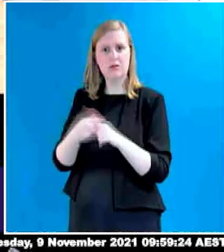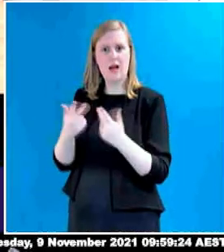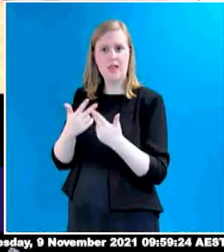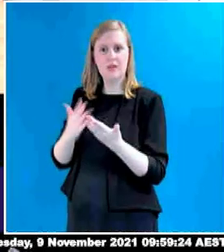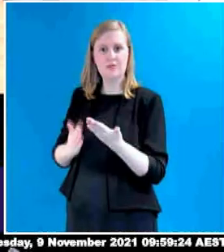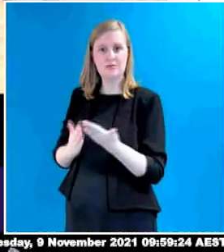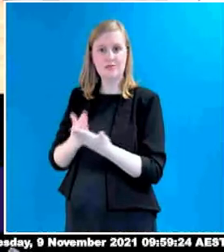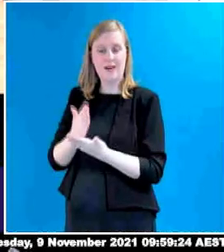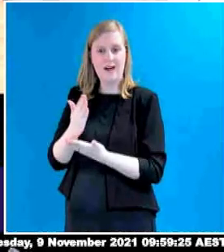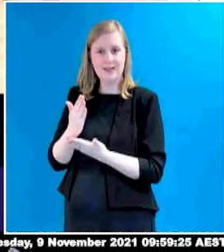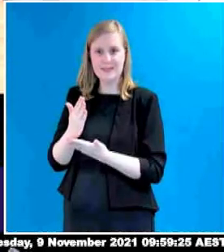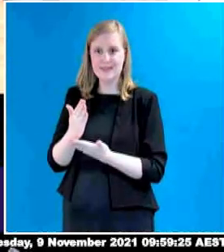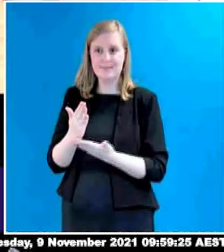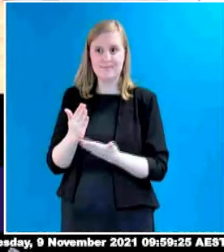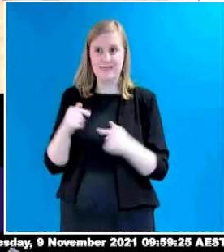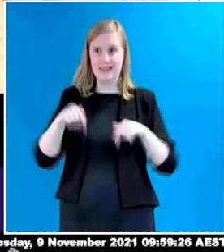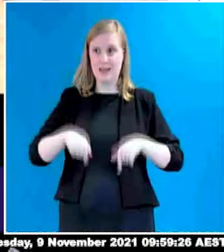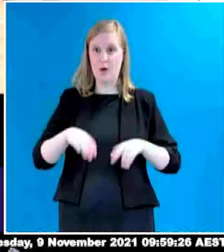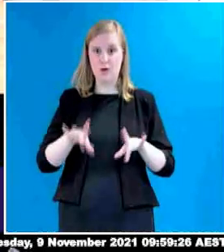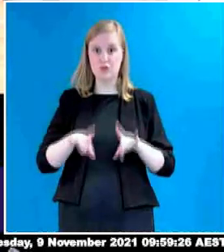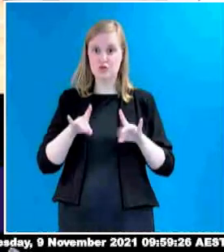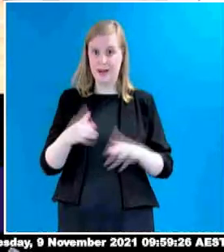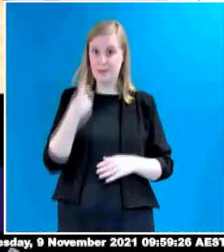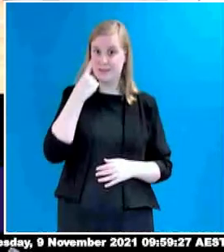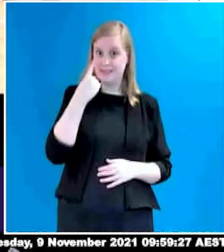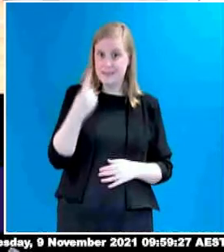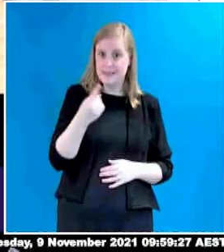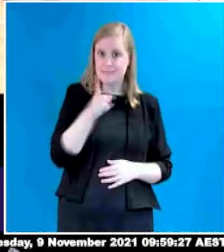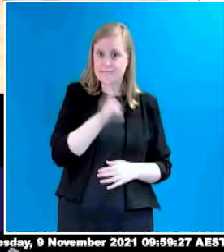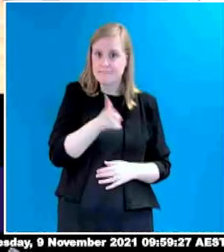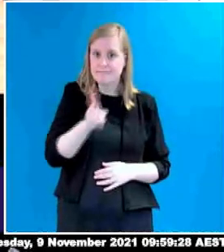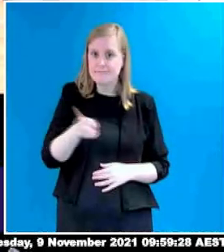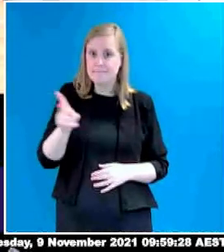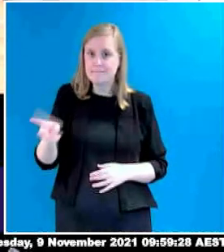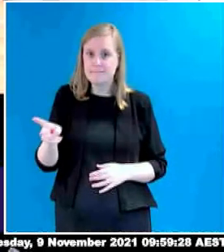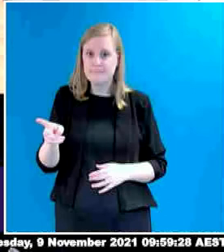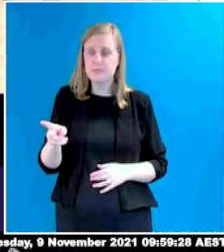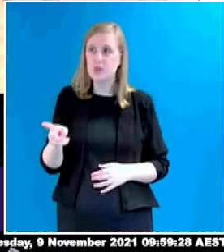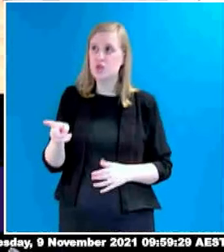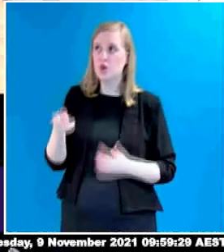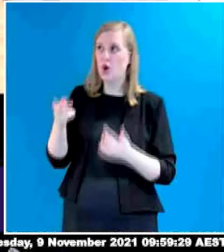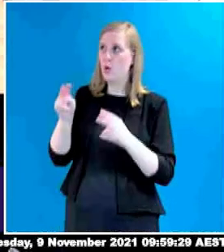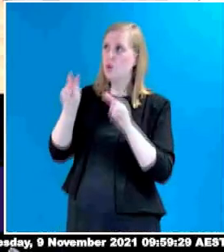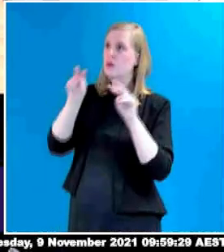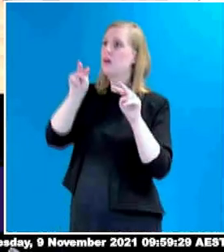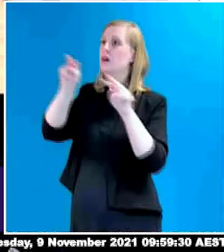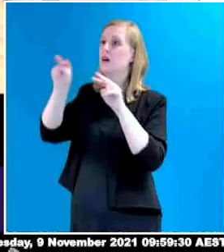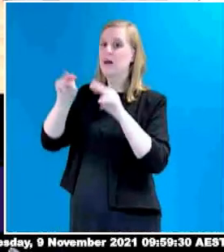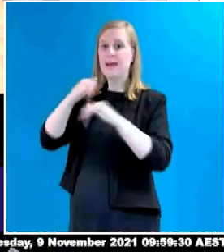How does international law and expertise help you work out whether ACT law